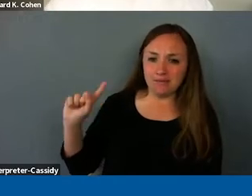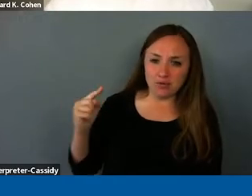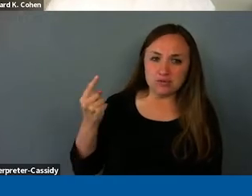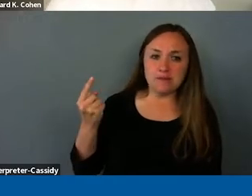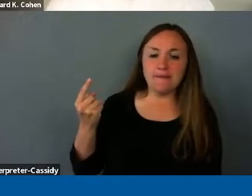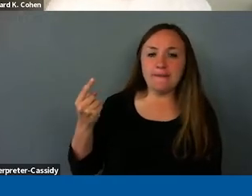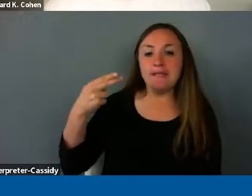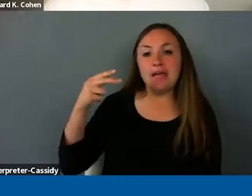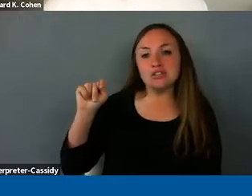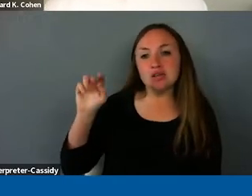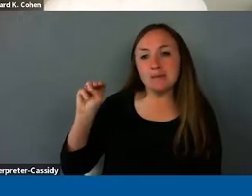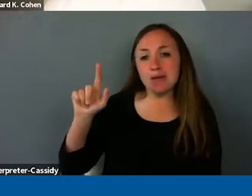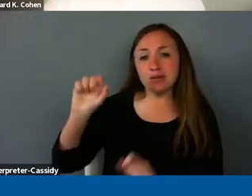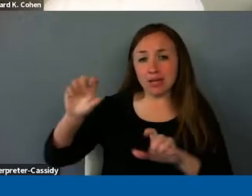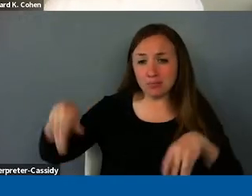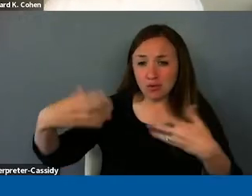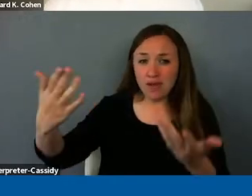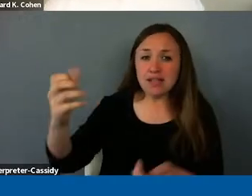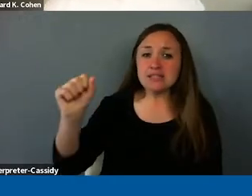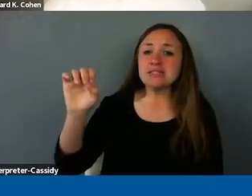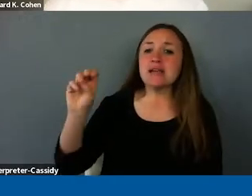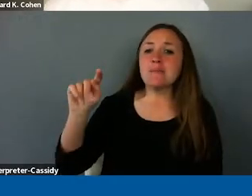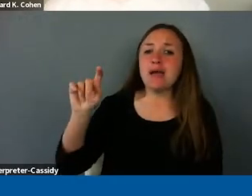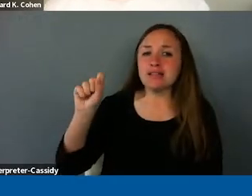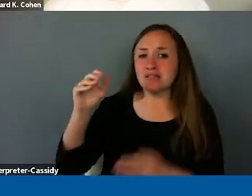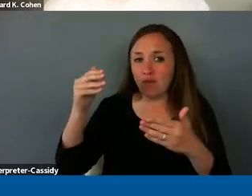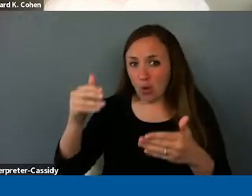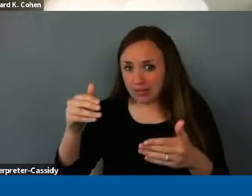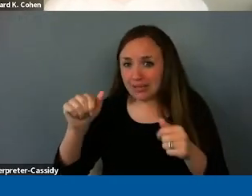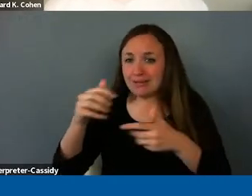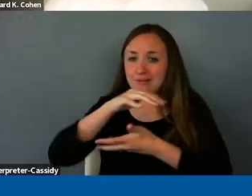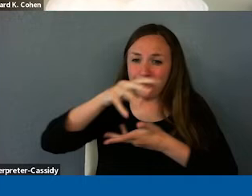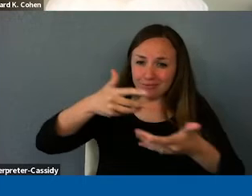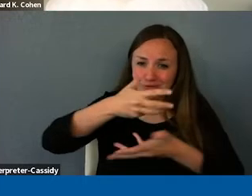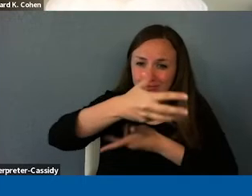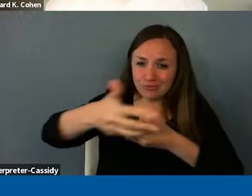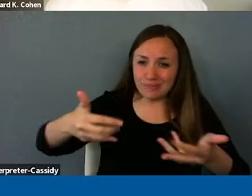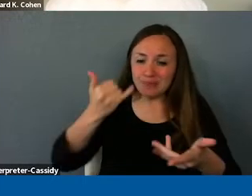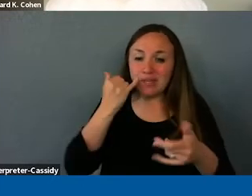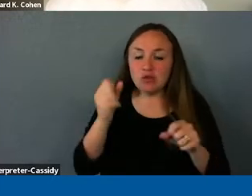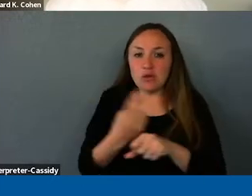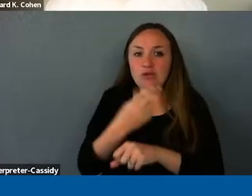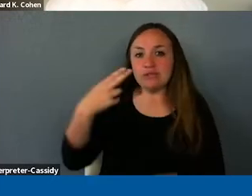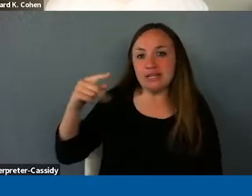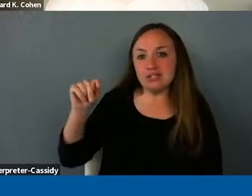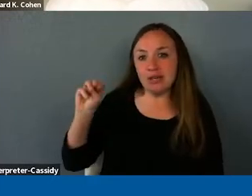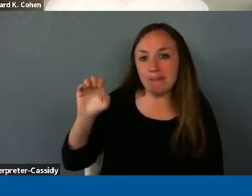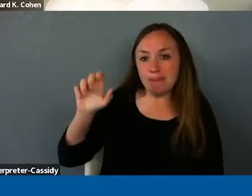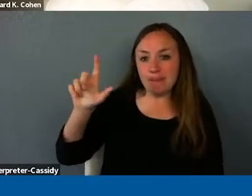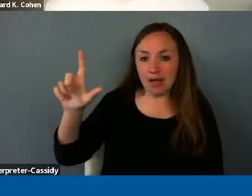HTML can provide semantics, focusability, and interaction. And if you can use the HTML counterpart first,